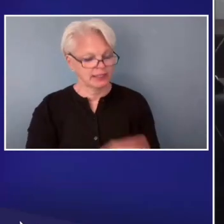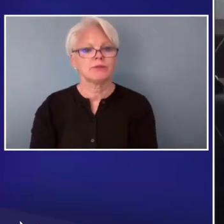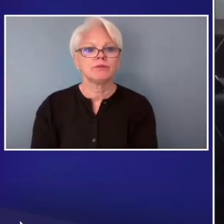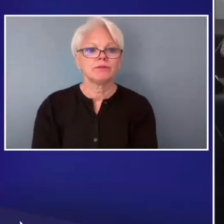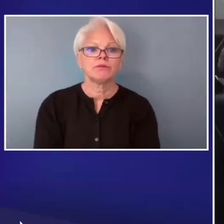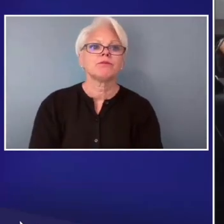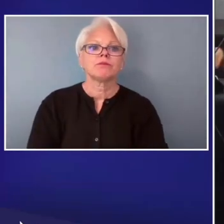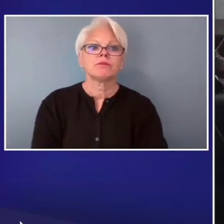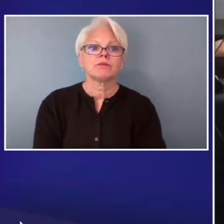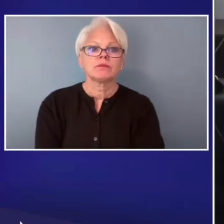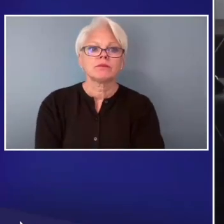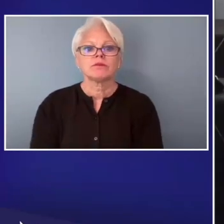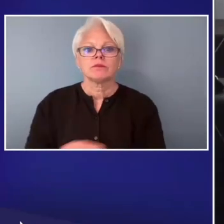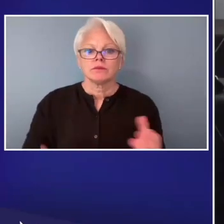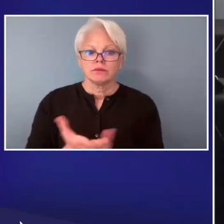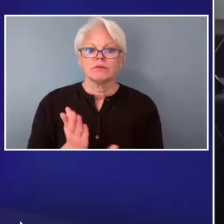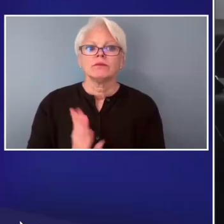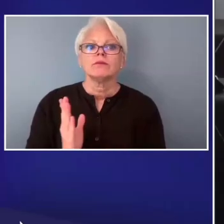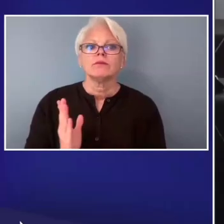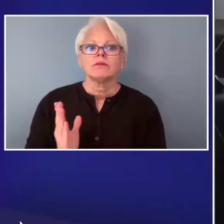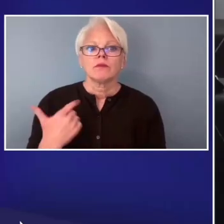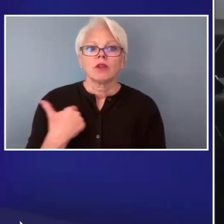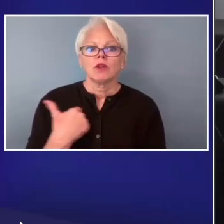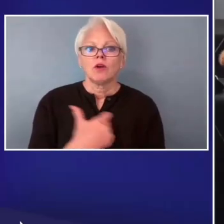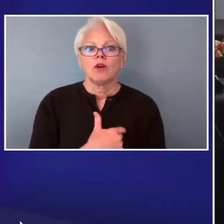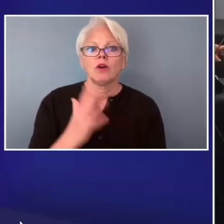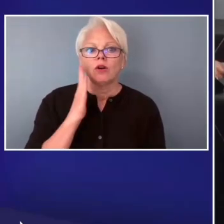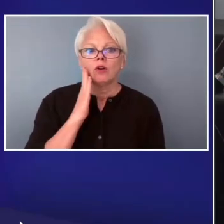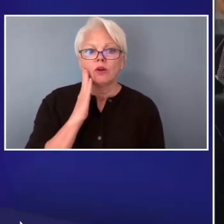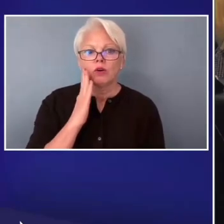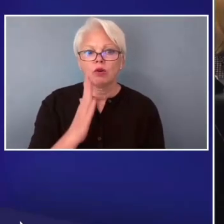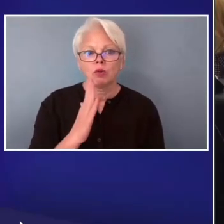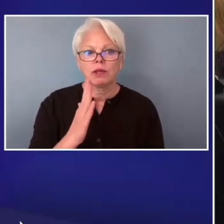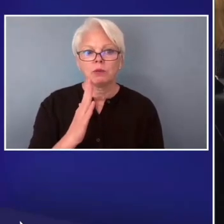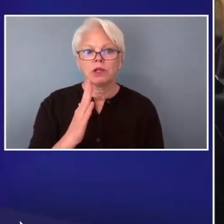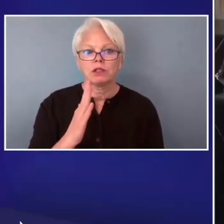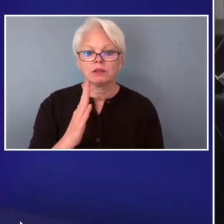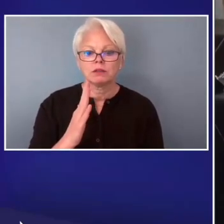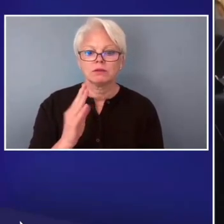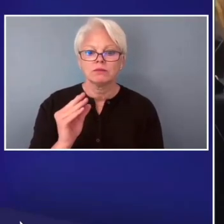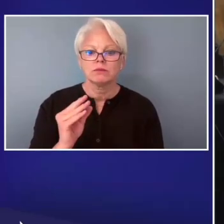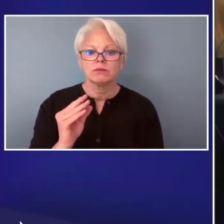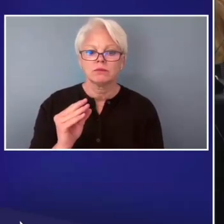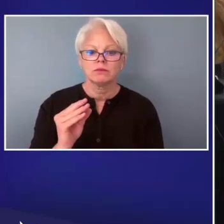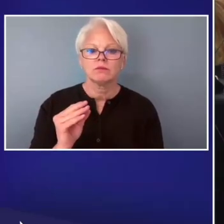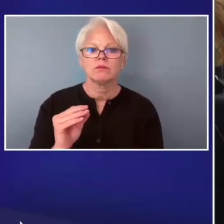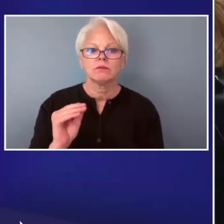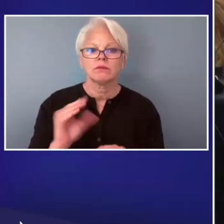Okay, everyone. Um, we are going to put the, um, initial draft regulations for